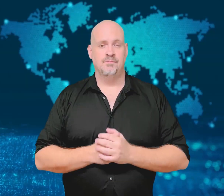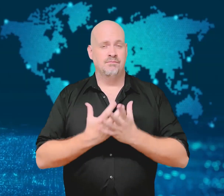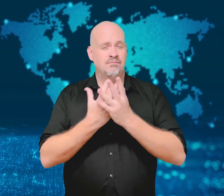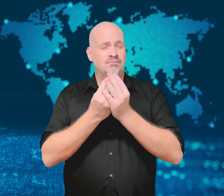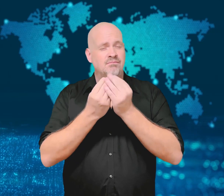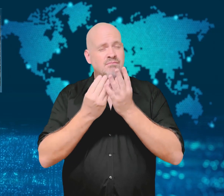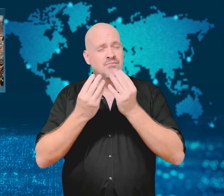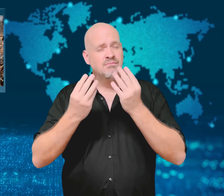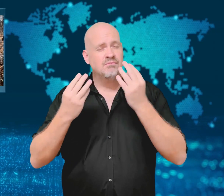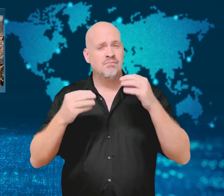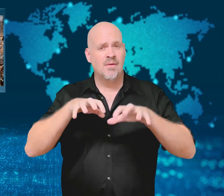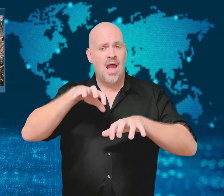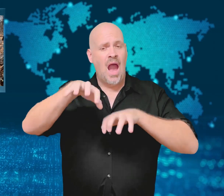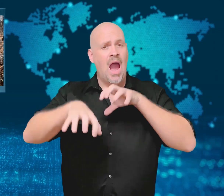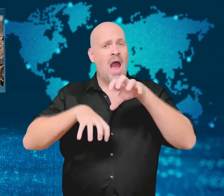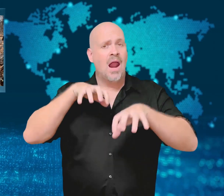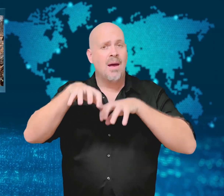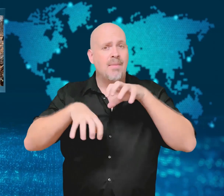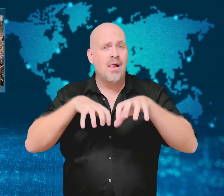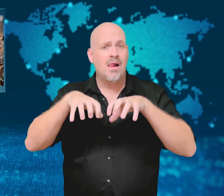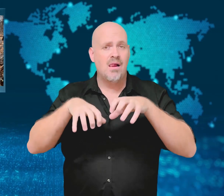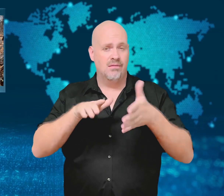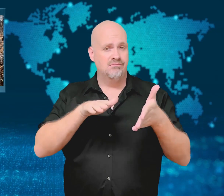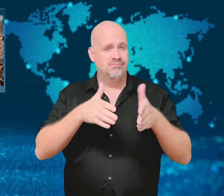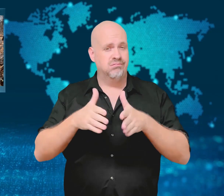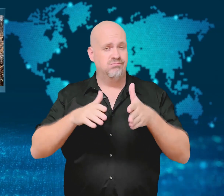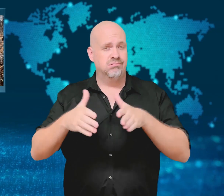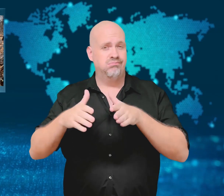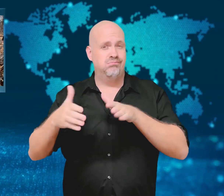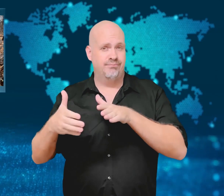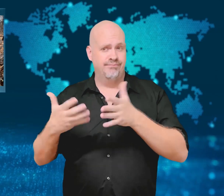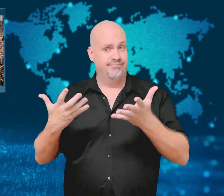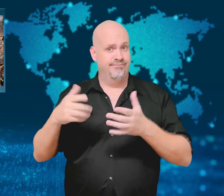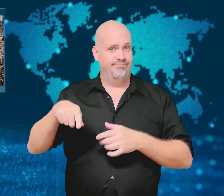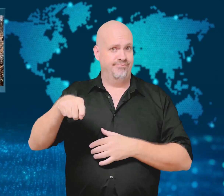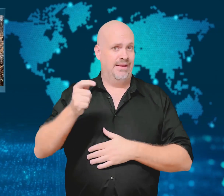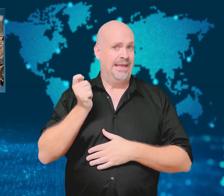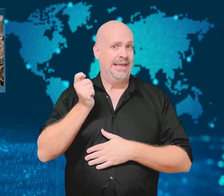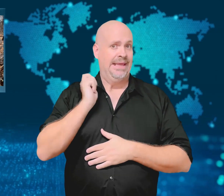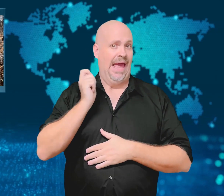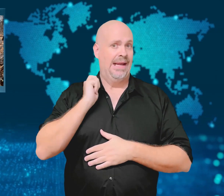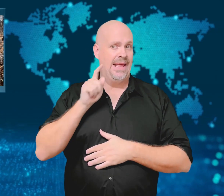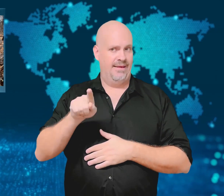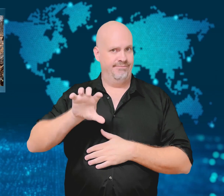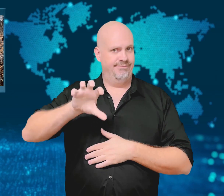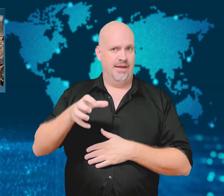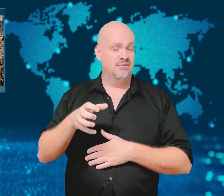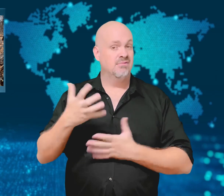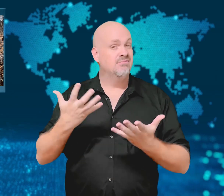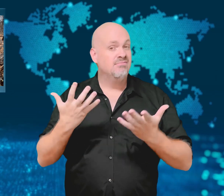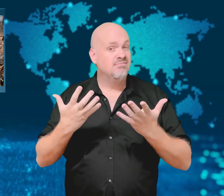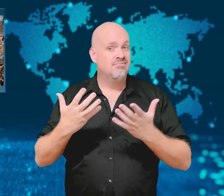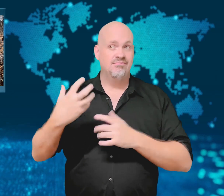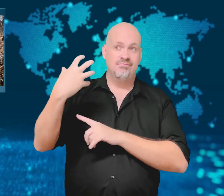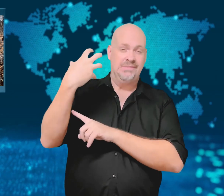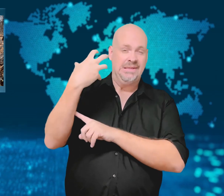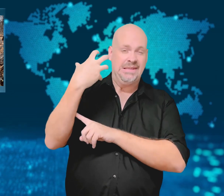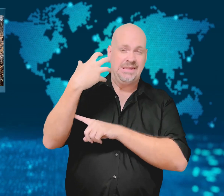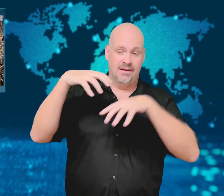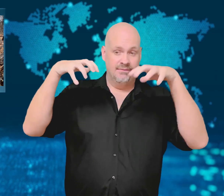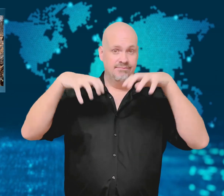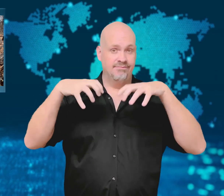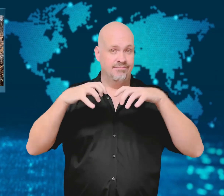[GAVIN]: Hundreds of animals are dying in Kenya due to drought.